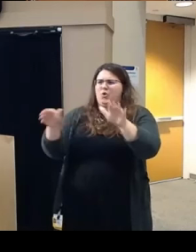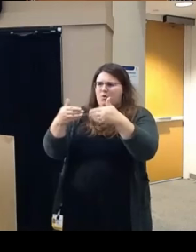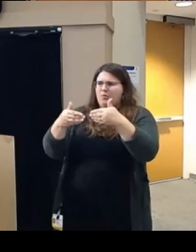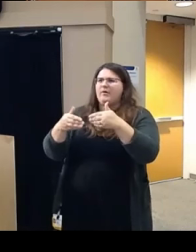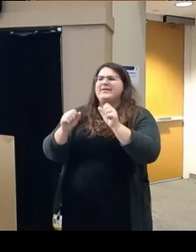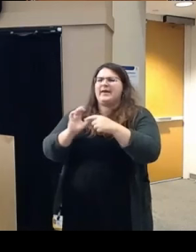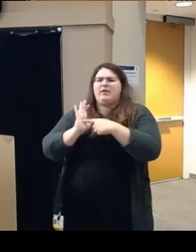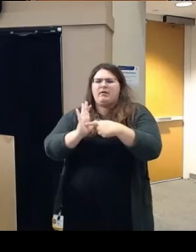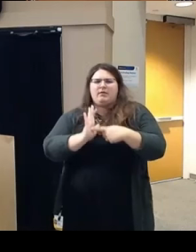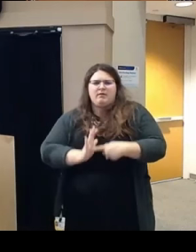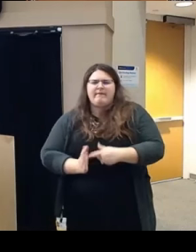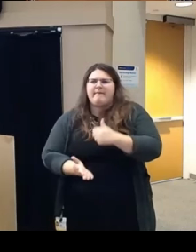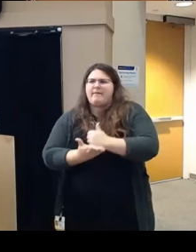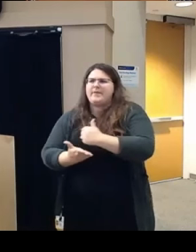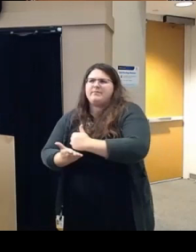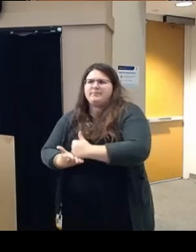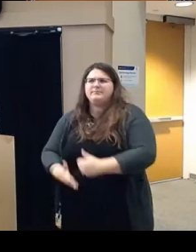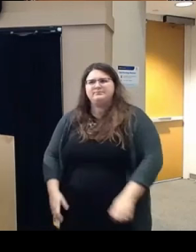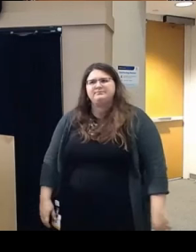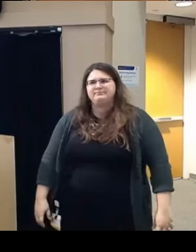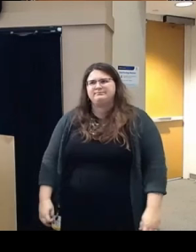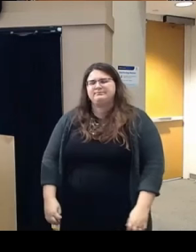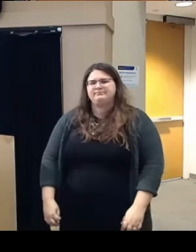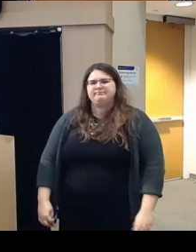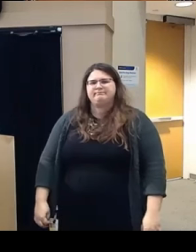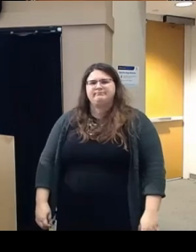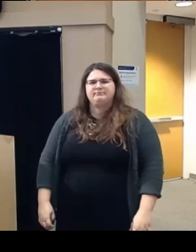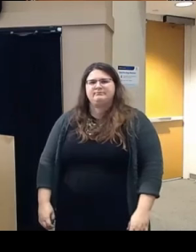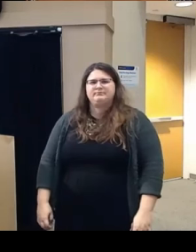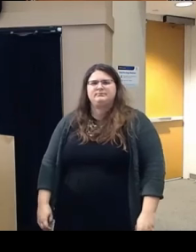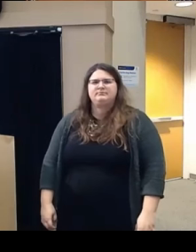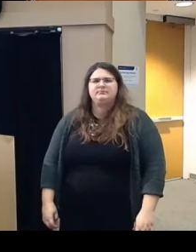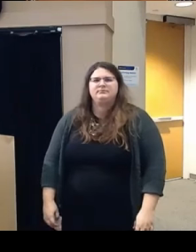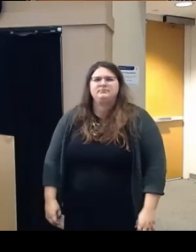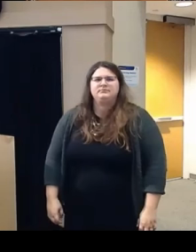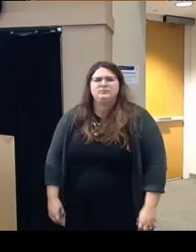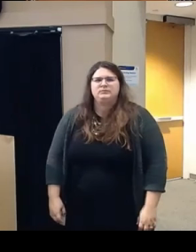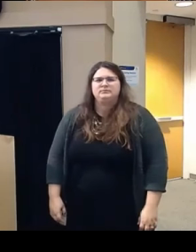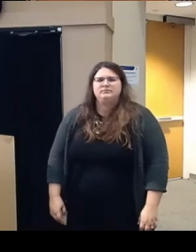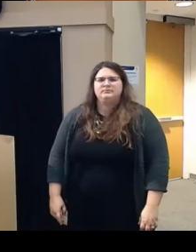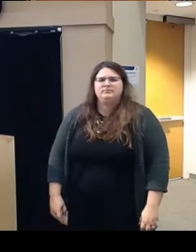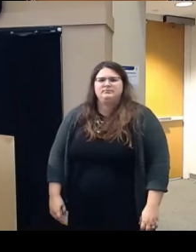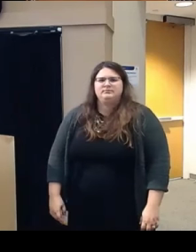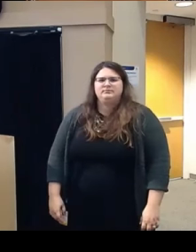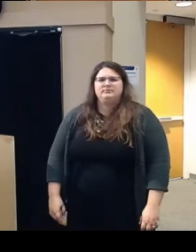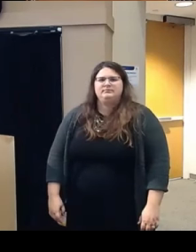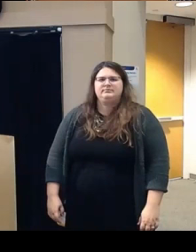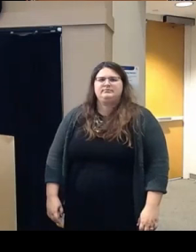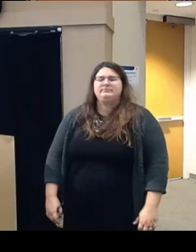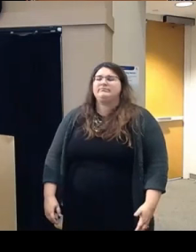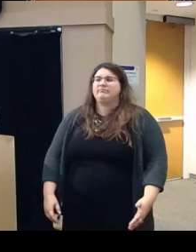have all right so um I talked about you know my role in the module but there have